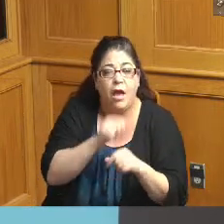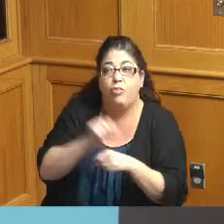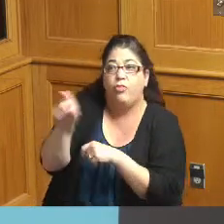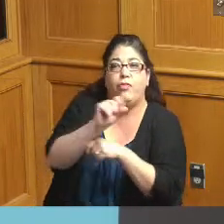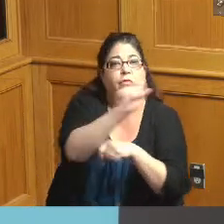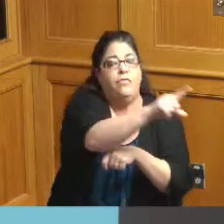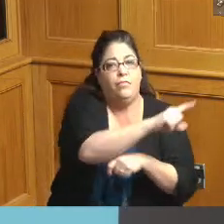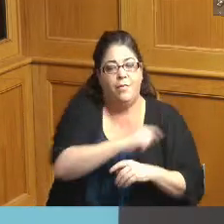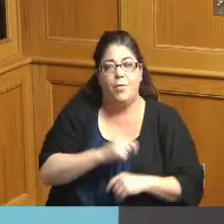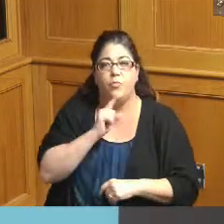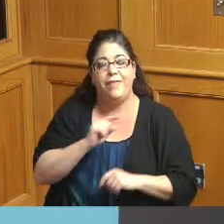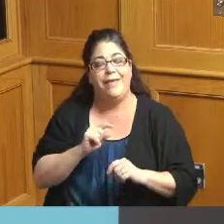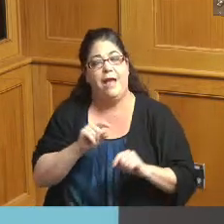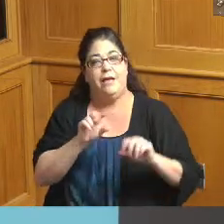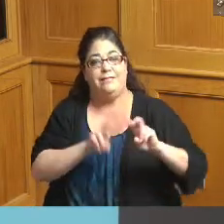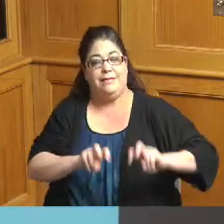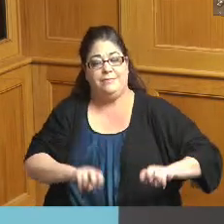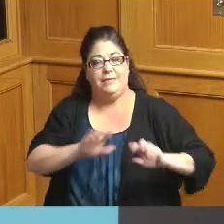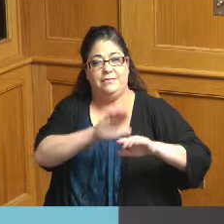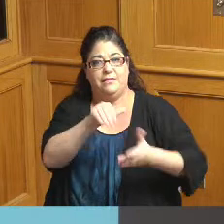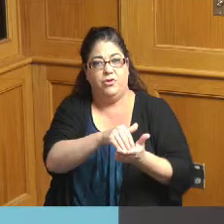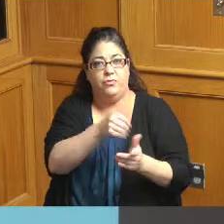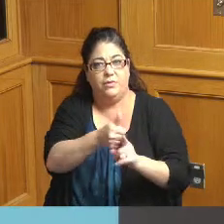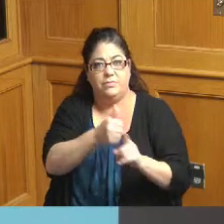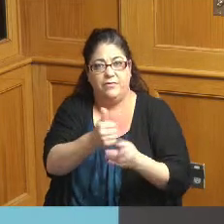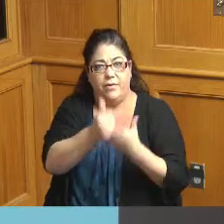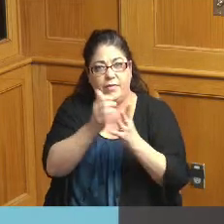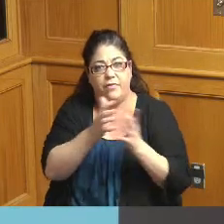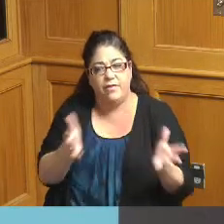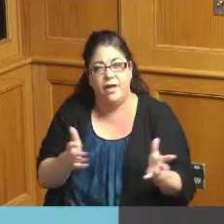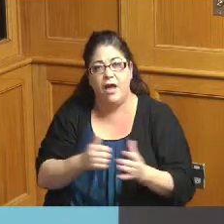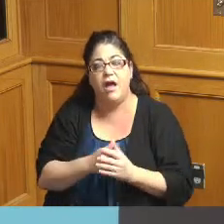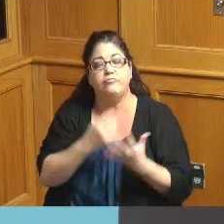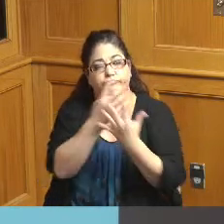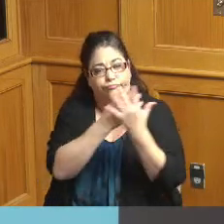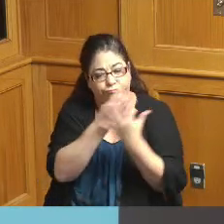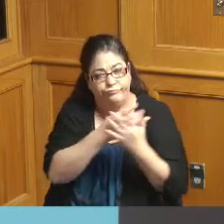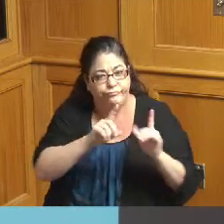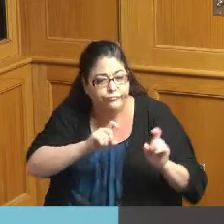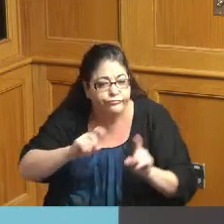Assessment Center has been a big help with that too in doing screening and service connection